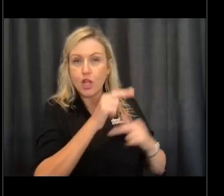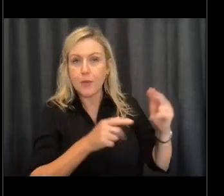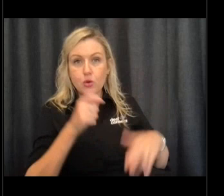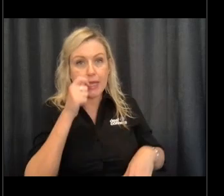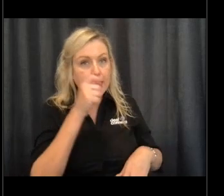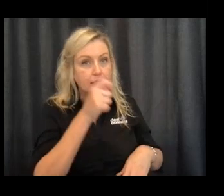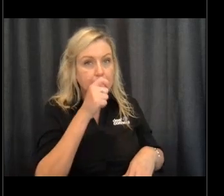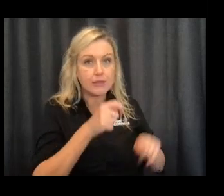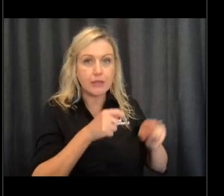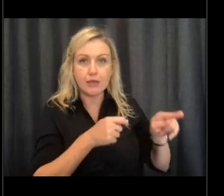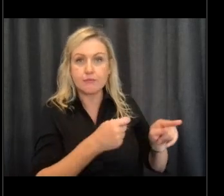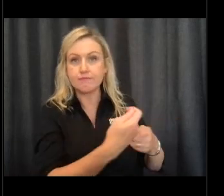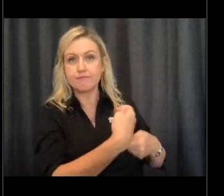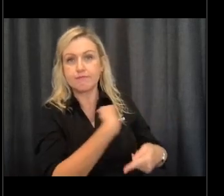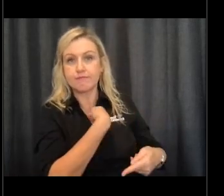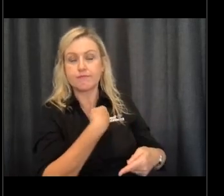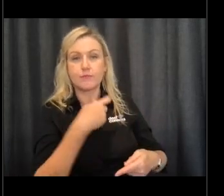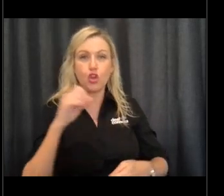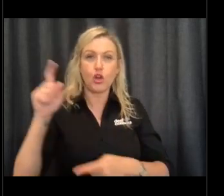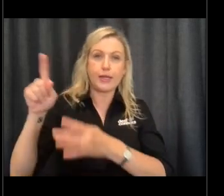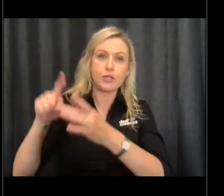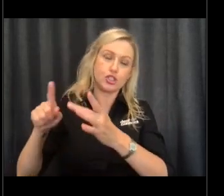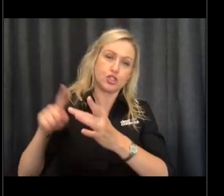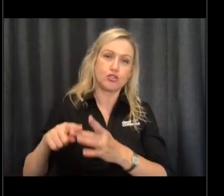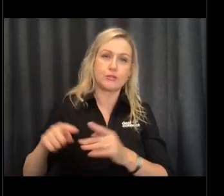That's a whole different battle again.